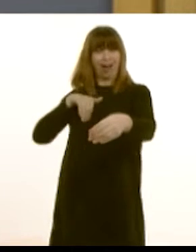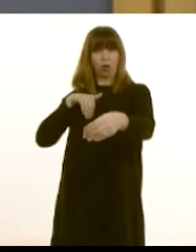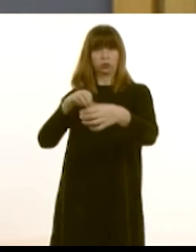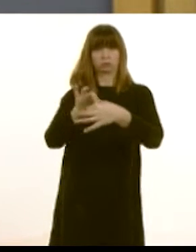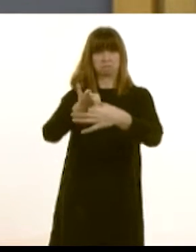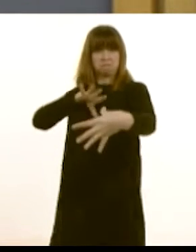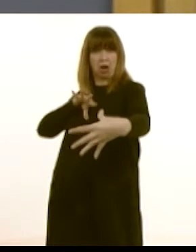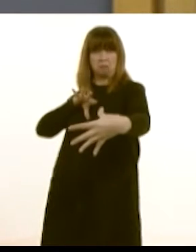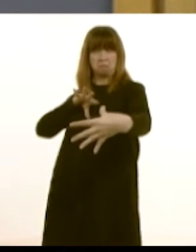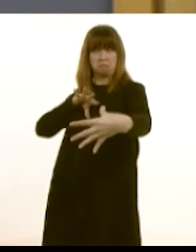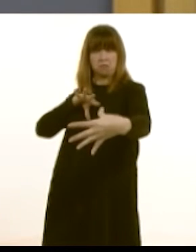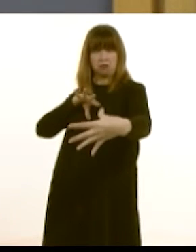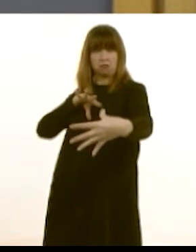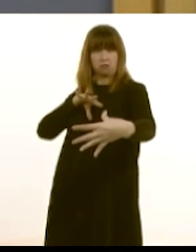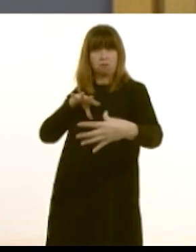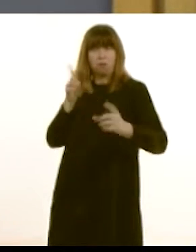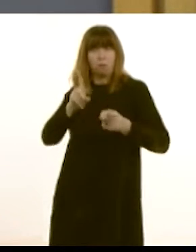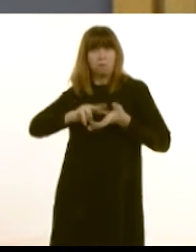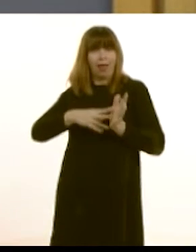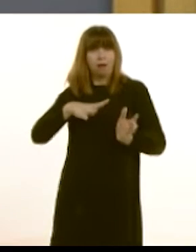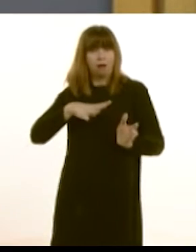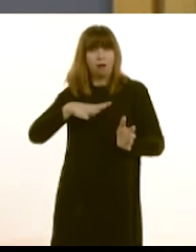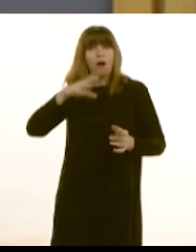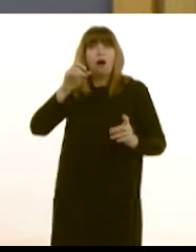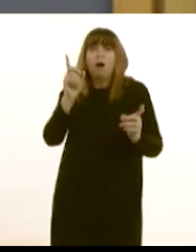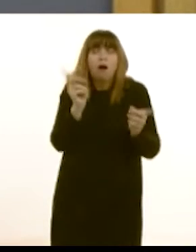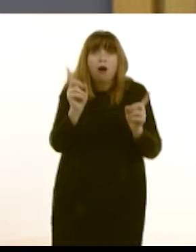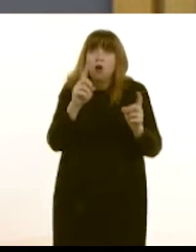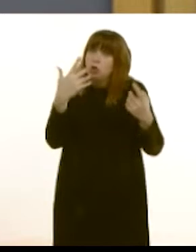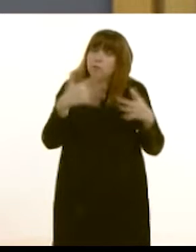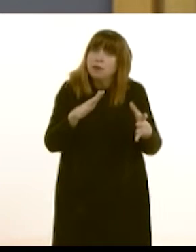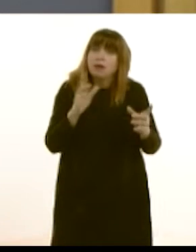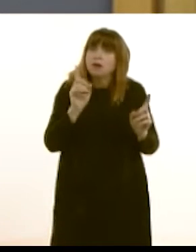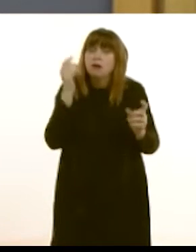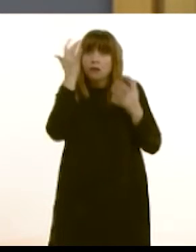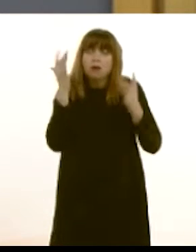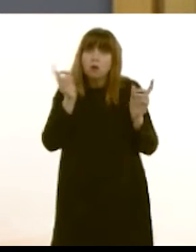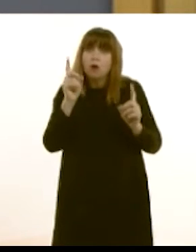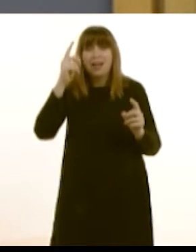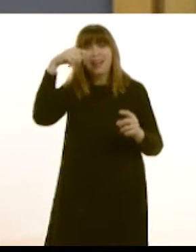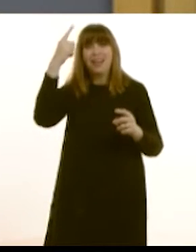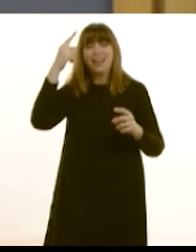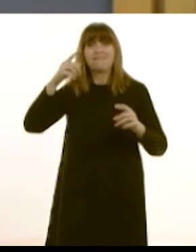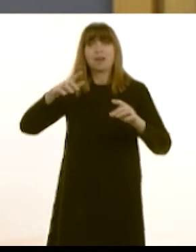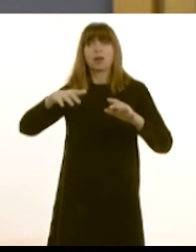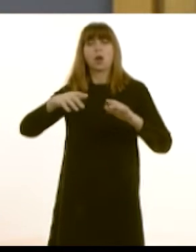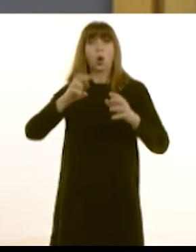Have you sought legal advice on the ramifications of Wales voting in but being taken out?